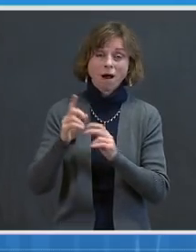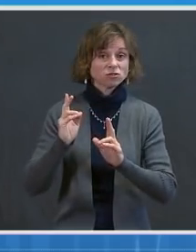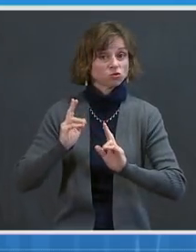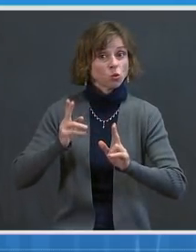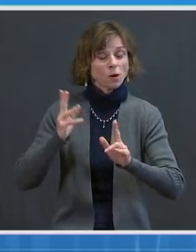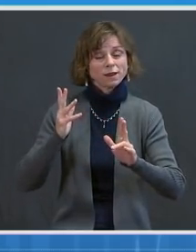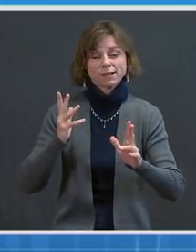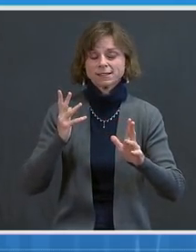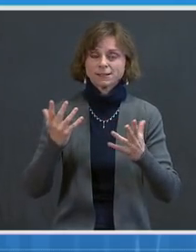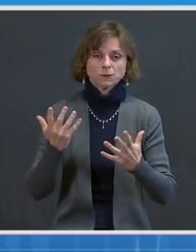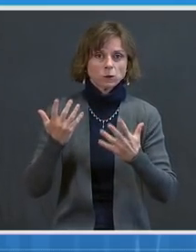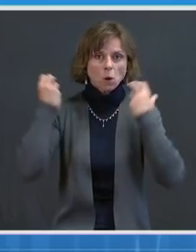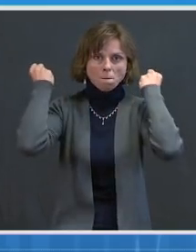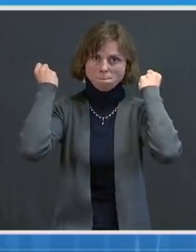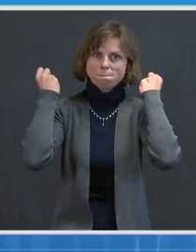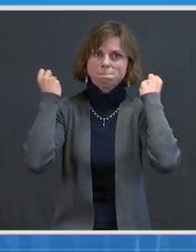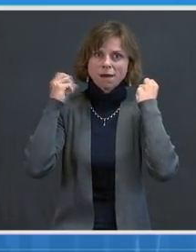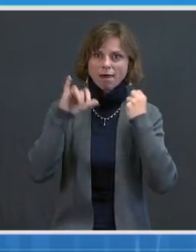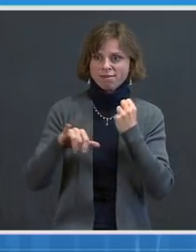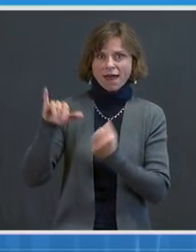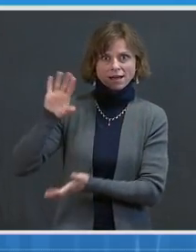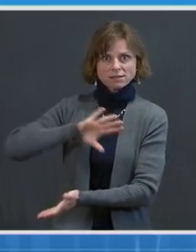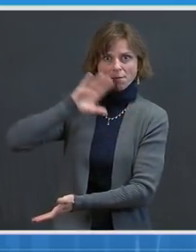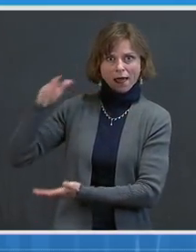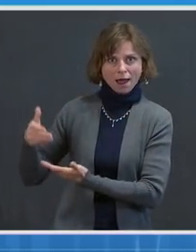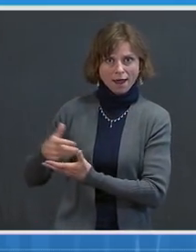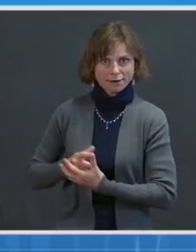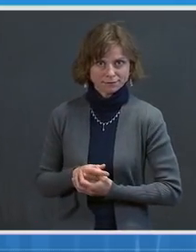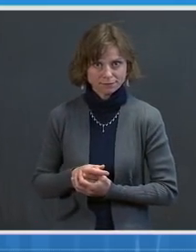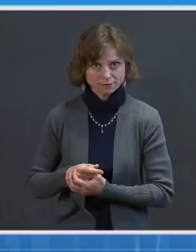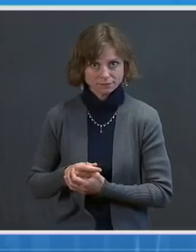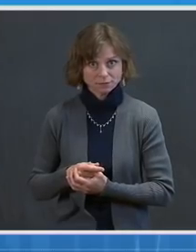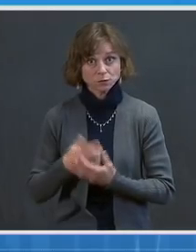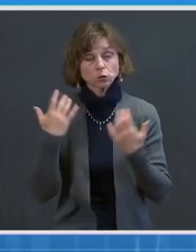Today, President Biden will direct Jeff and the Health and Human Services team